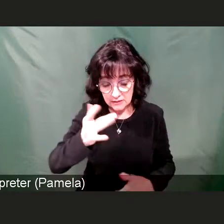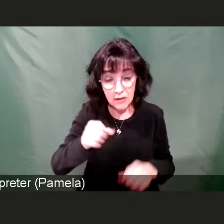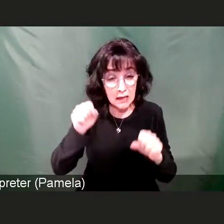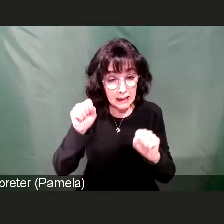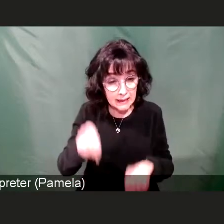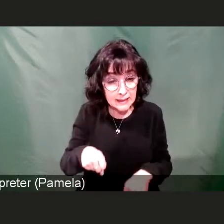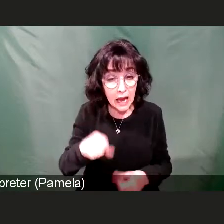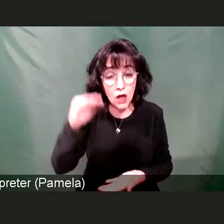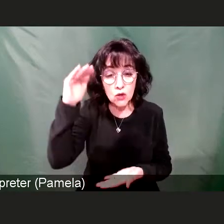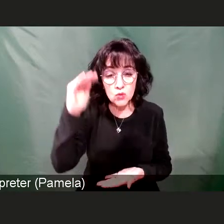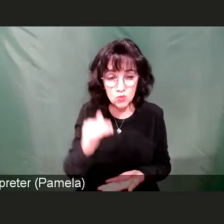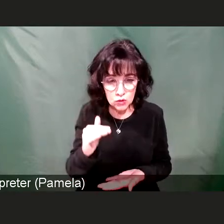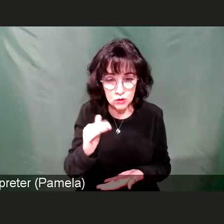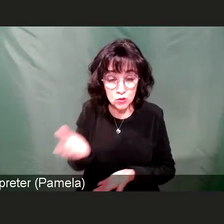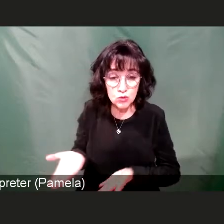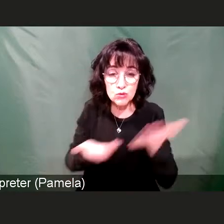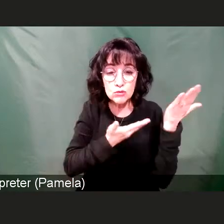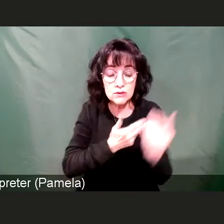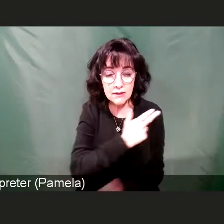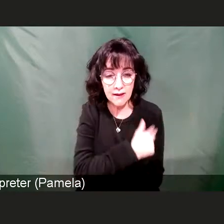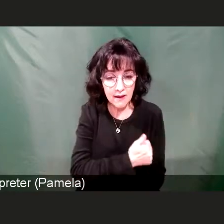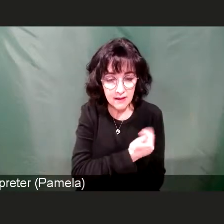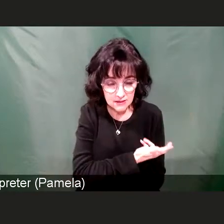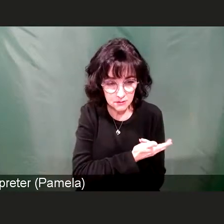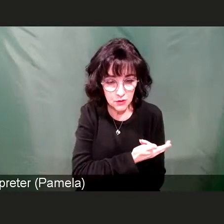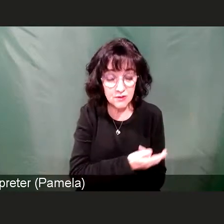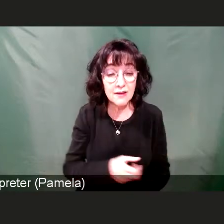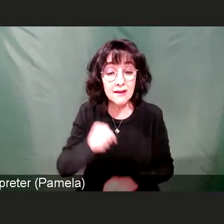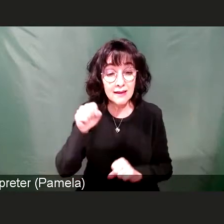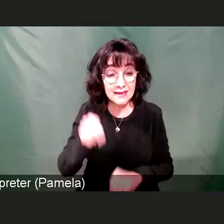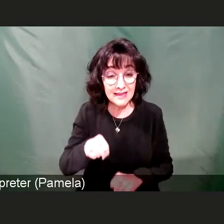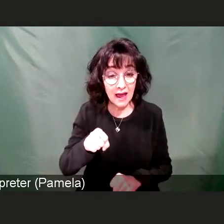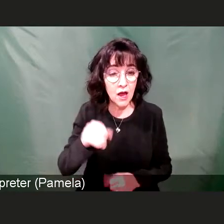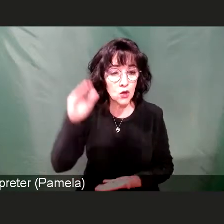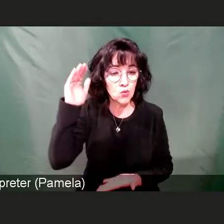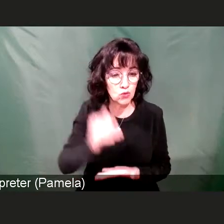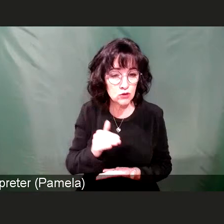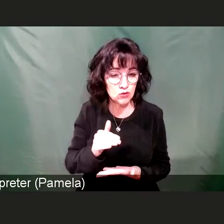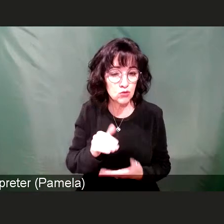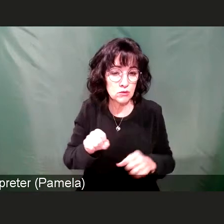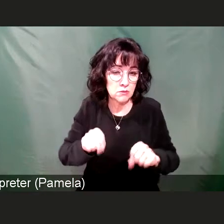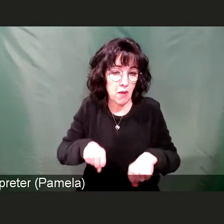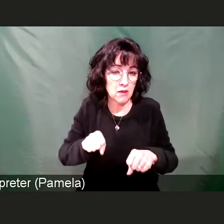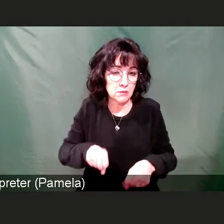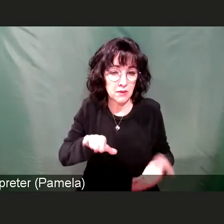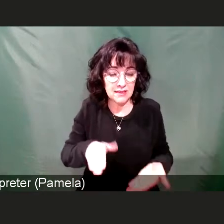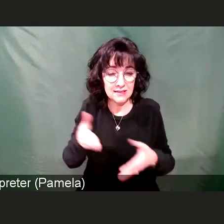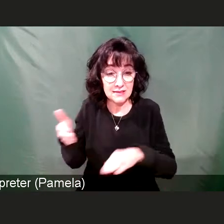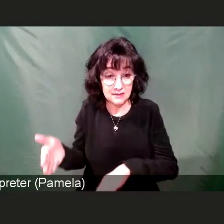It is important to note that these vaccines do not provide anyone a hundred percent guarantee